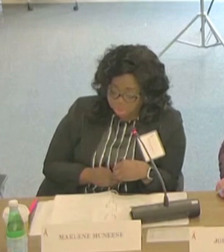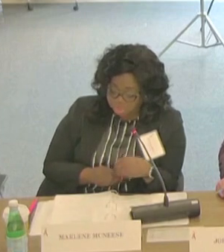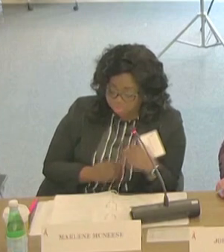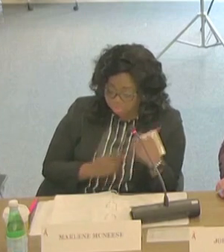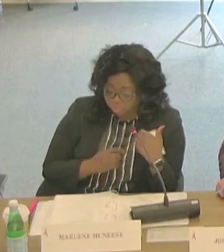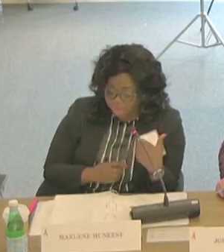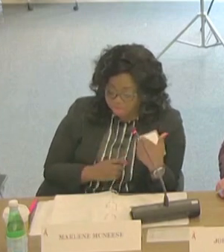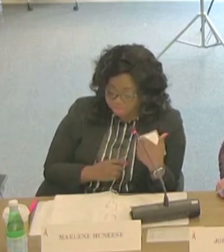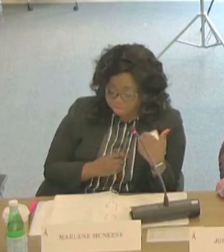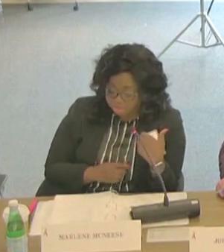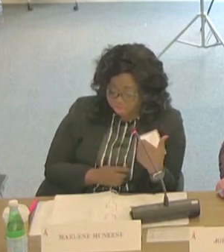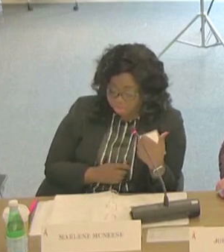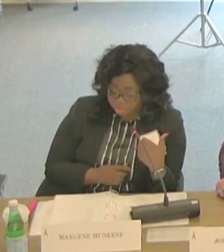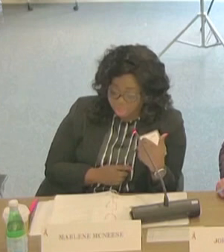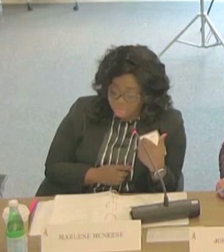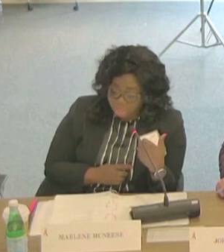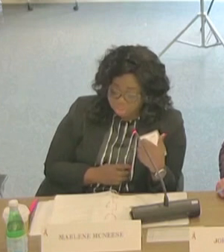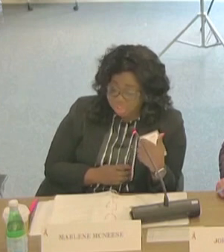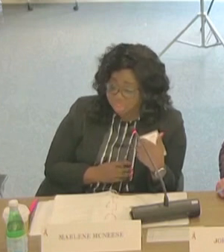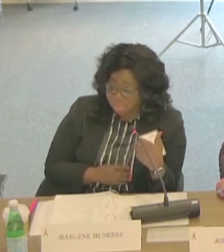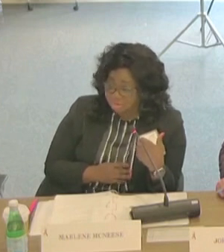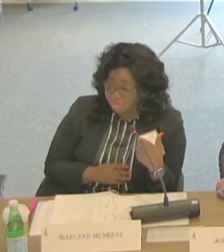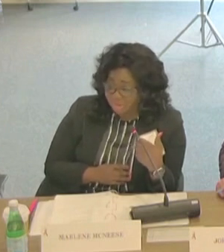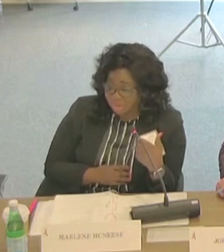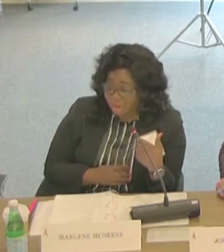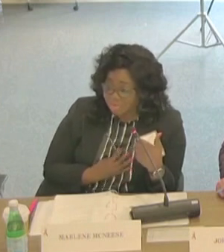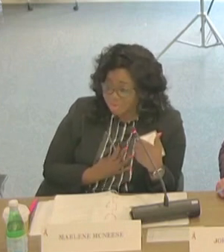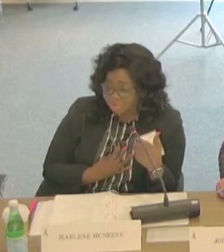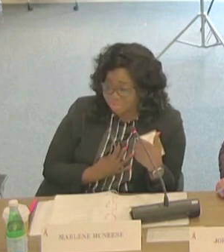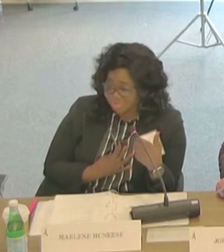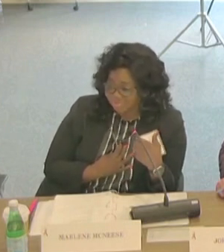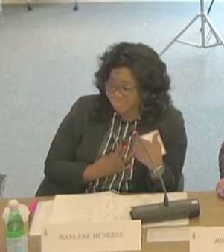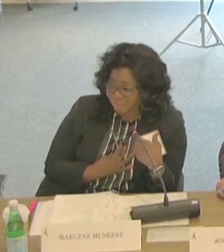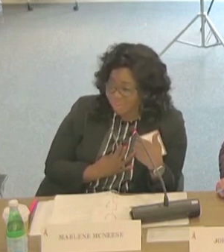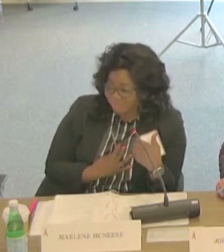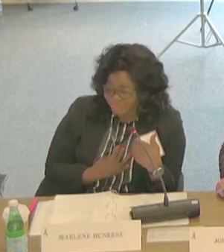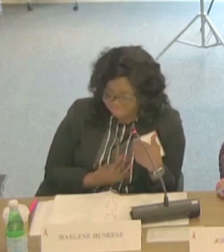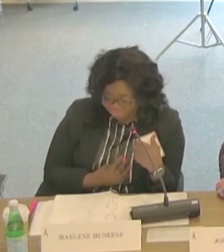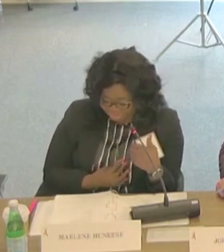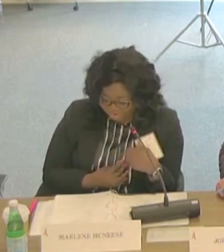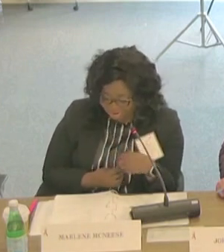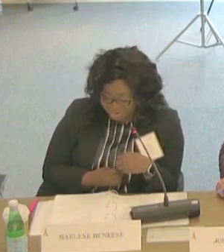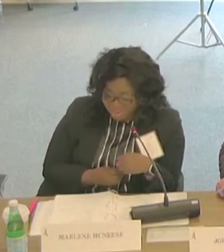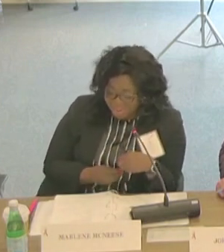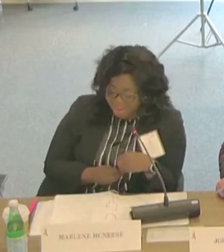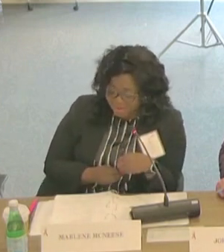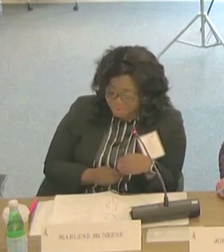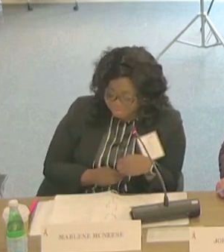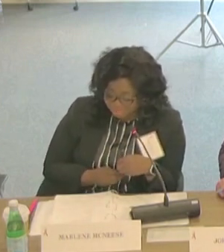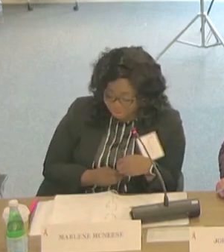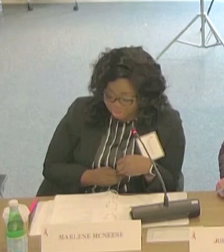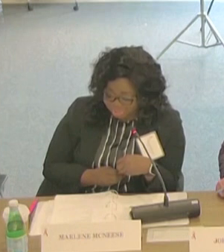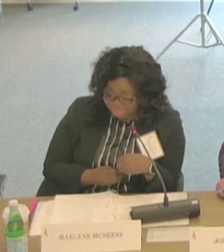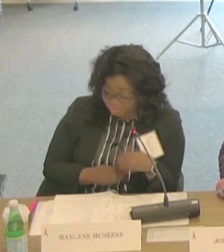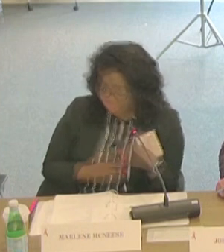in the provider stigma just stunned me. I almost just fell off my chair when I saw that slide,